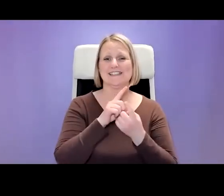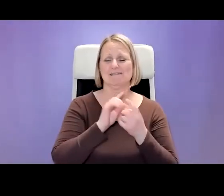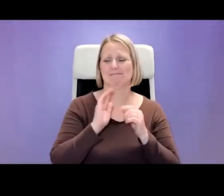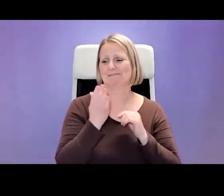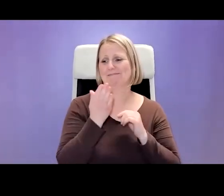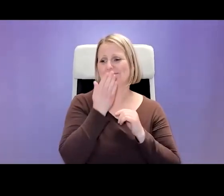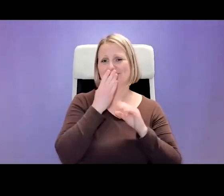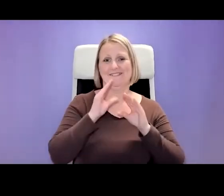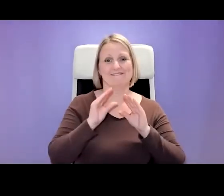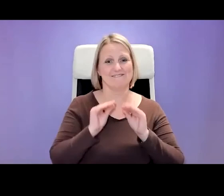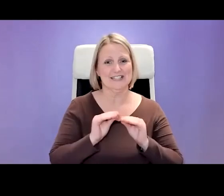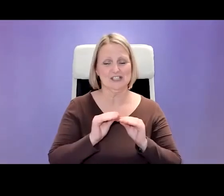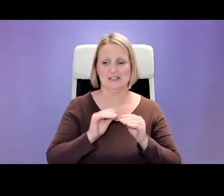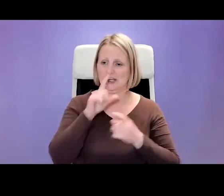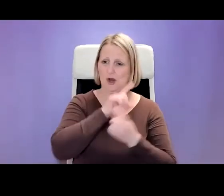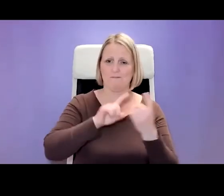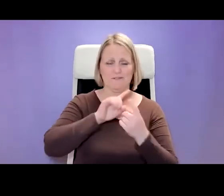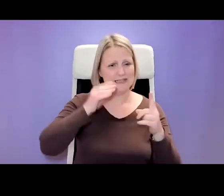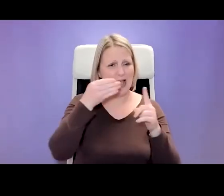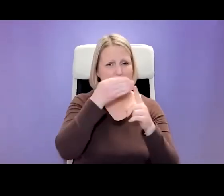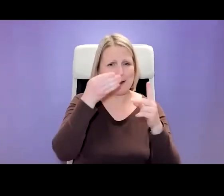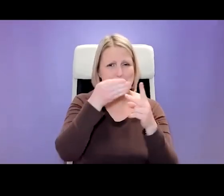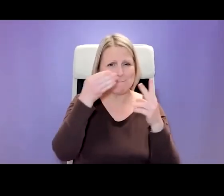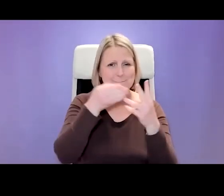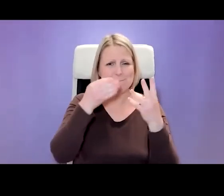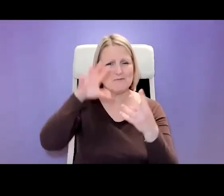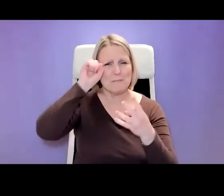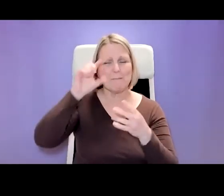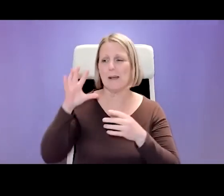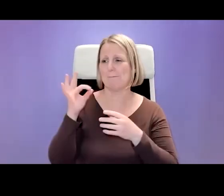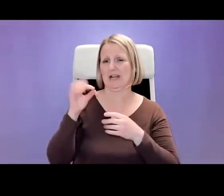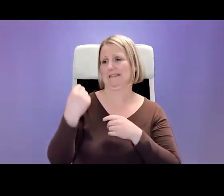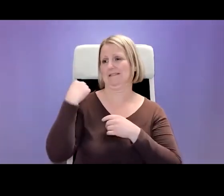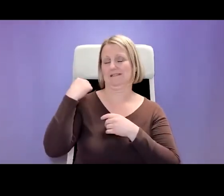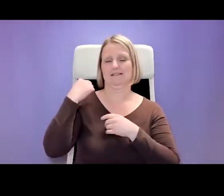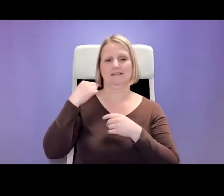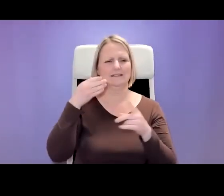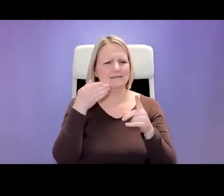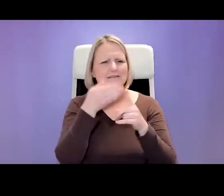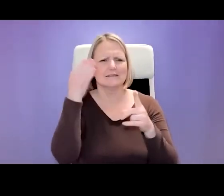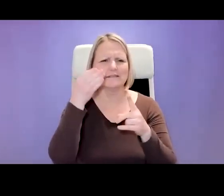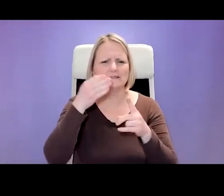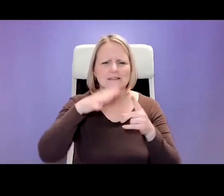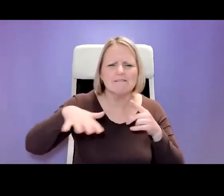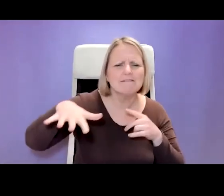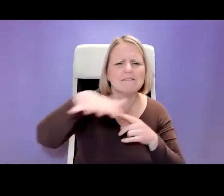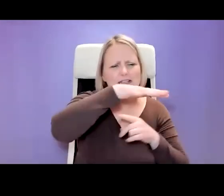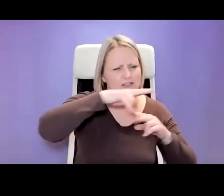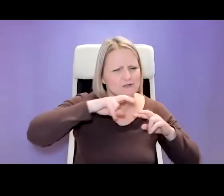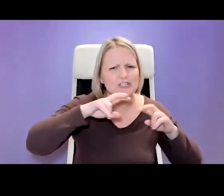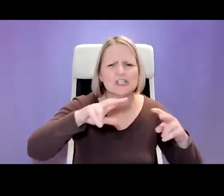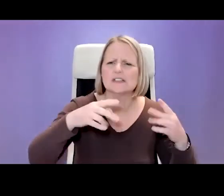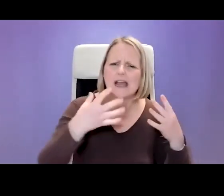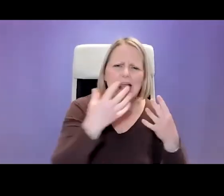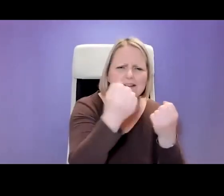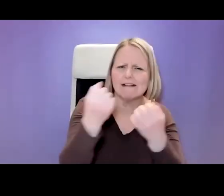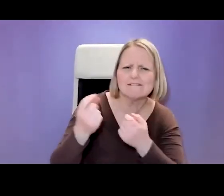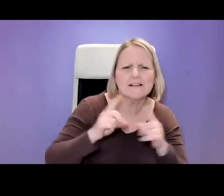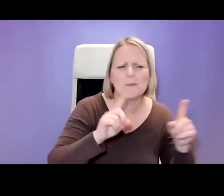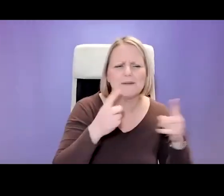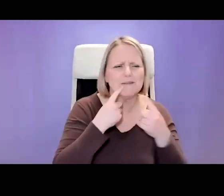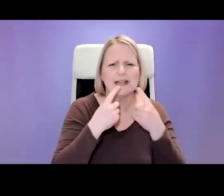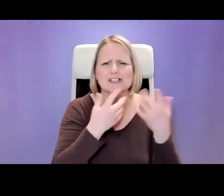the aims of this conference, as you might remember from the introduction on Monday was to identify what's happening in the field.